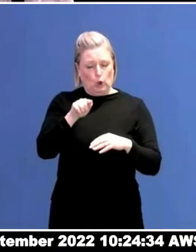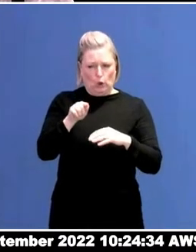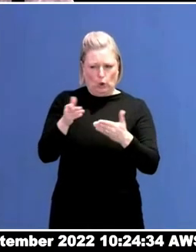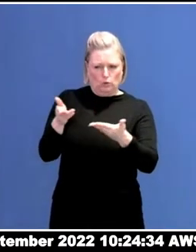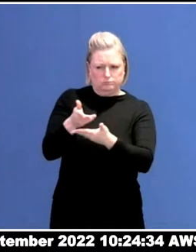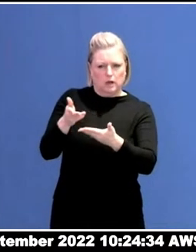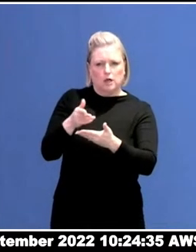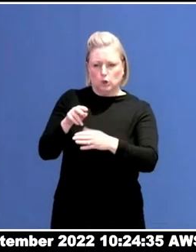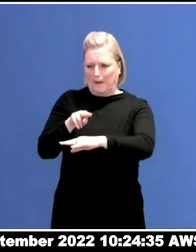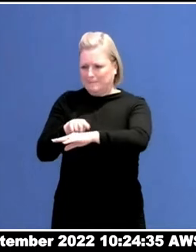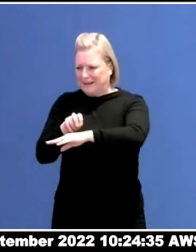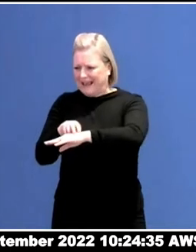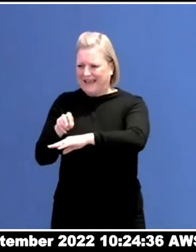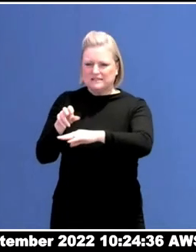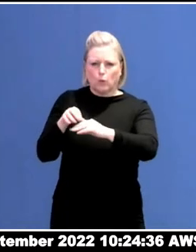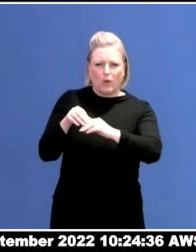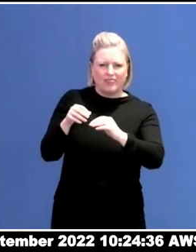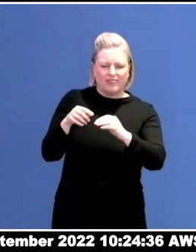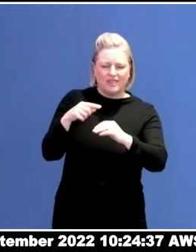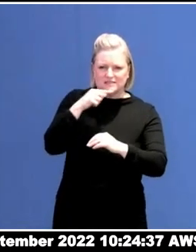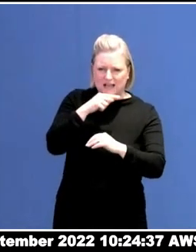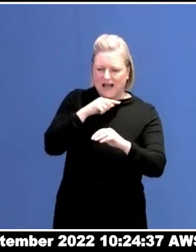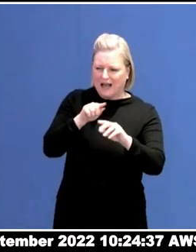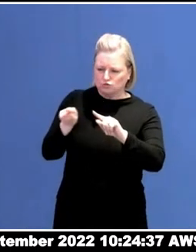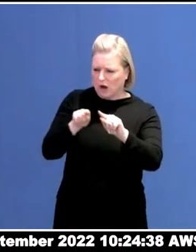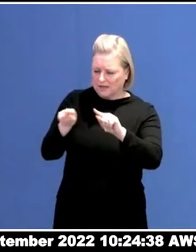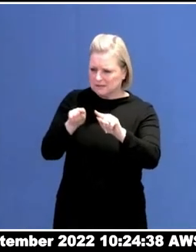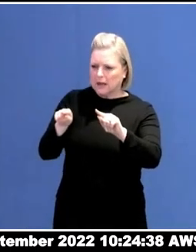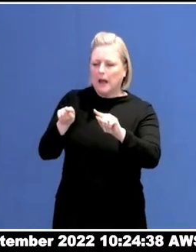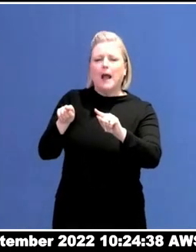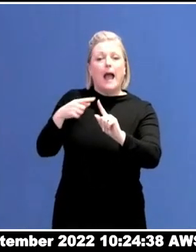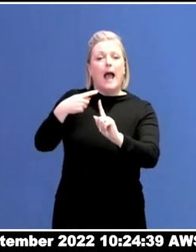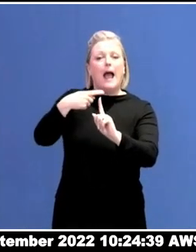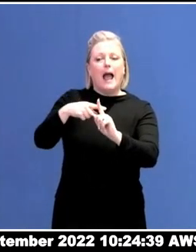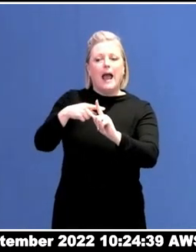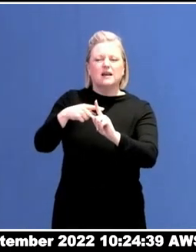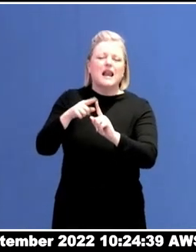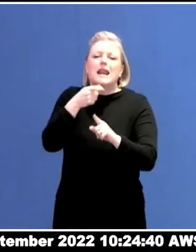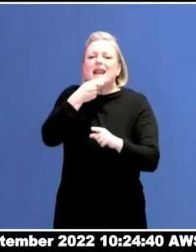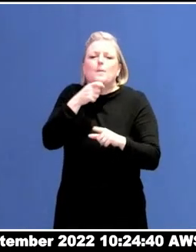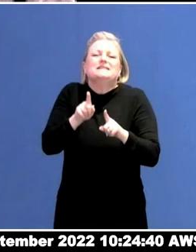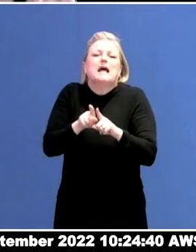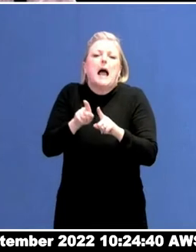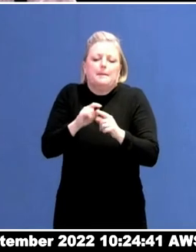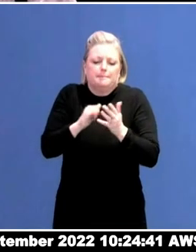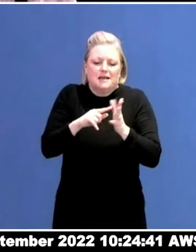with Aaron, and, again, it relates to my question about SARC. Were they disability aware? Did they tailor their approach?